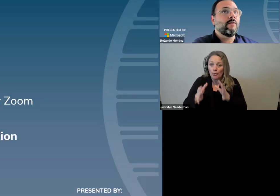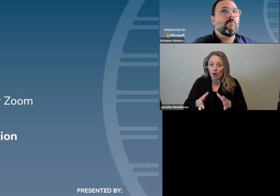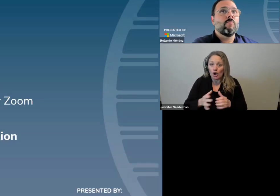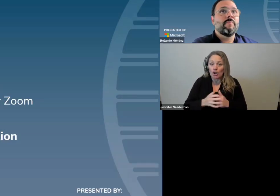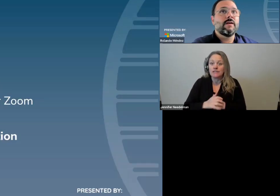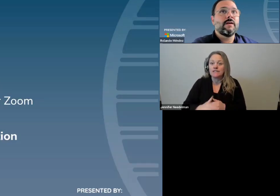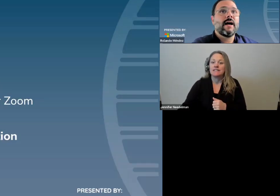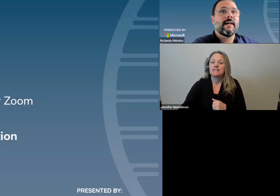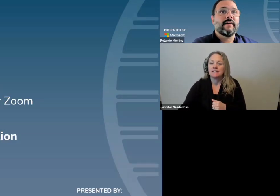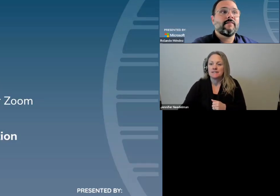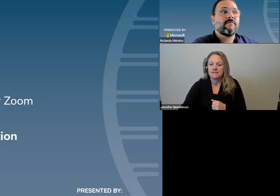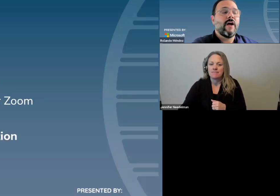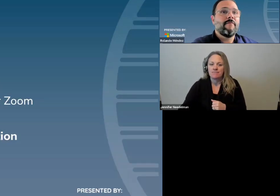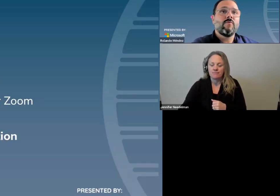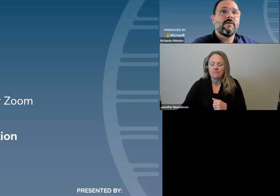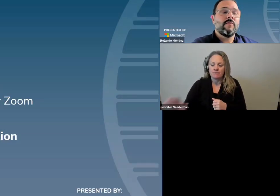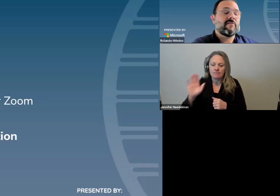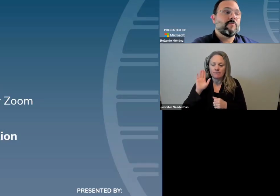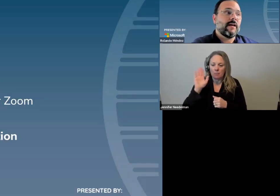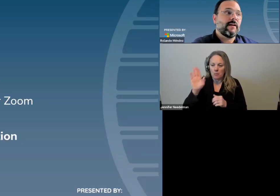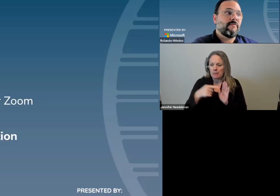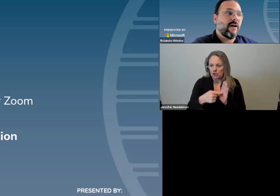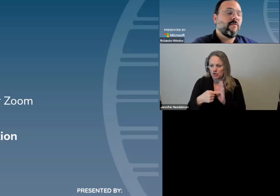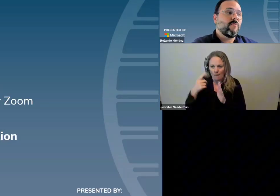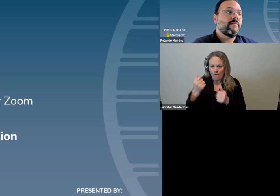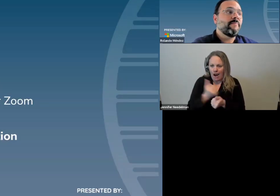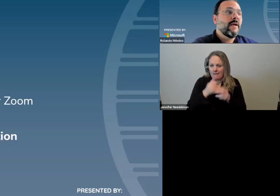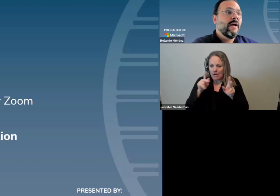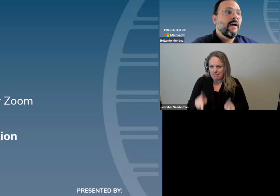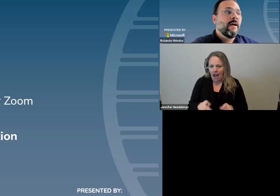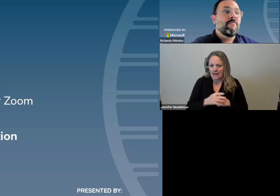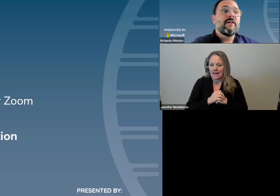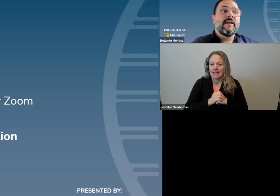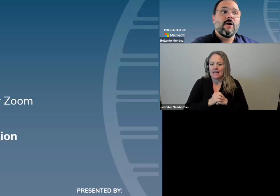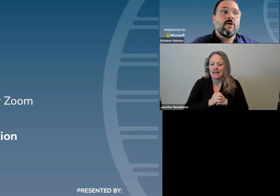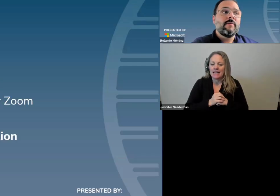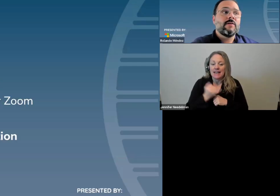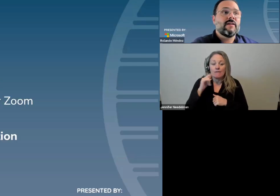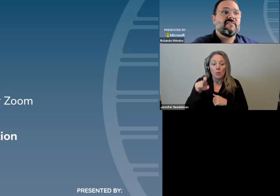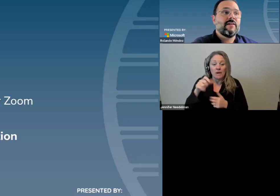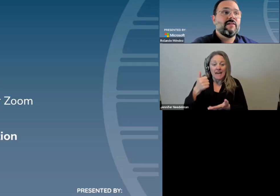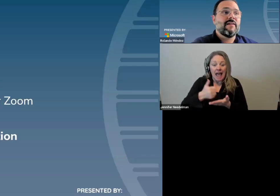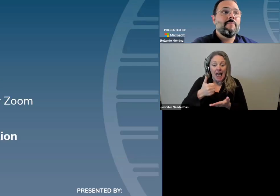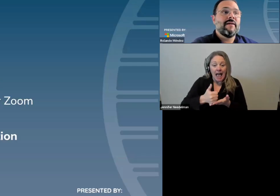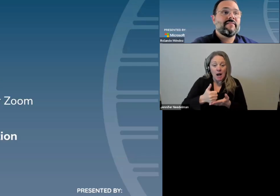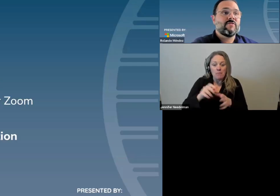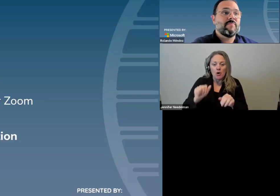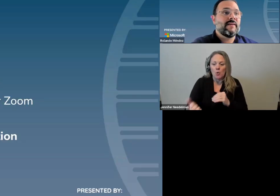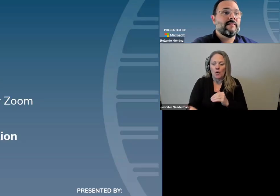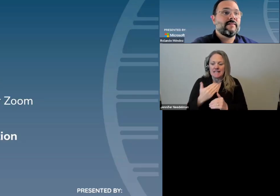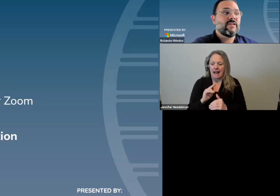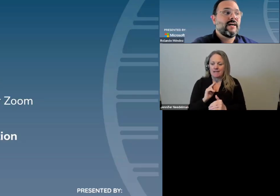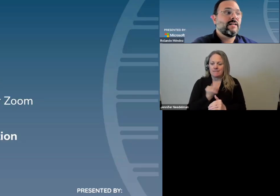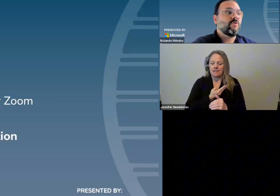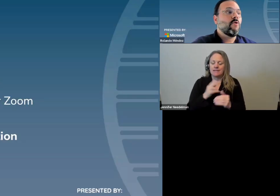and will be highlighted for everyone or spotlighted for everyone. If you need help, you can send us a message via the chat